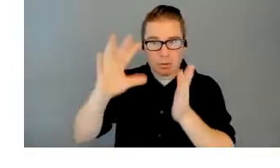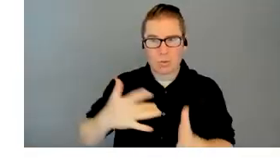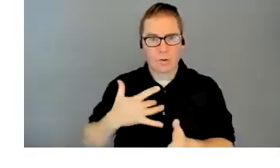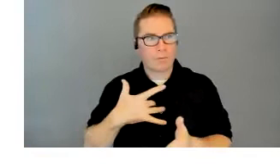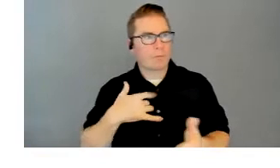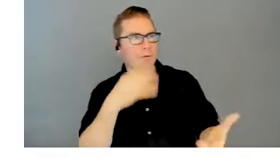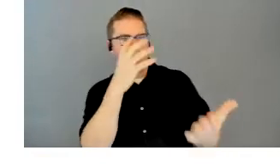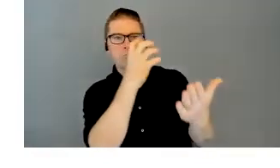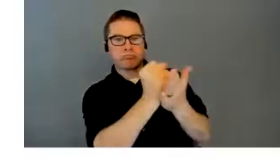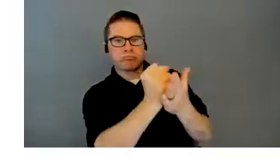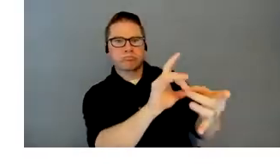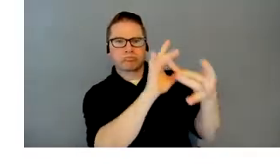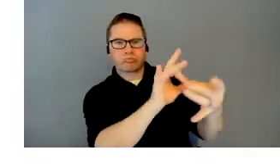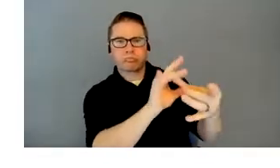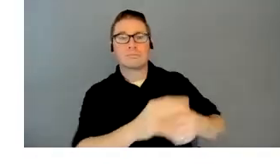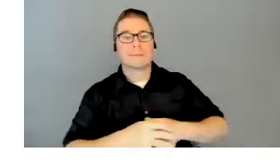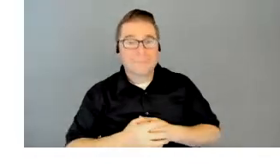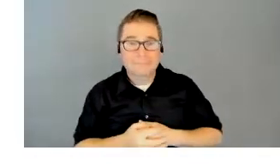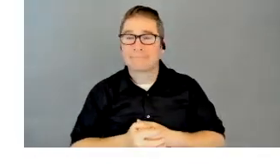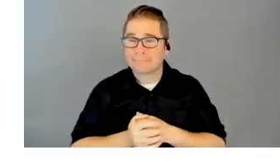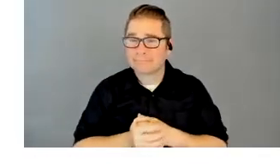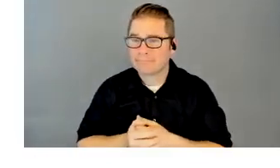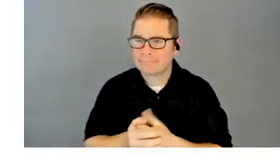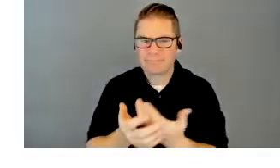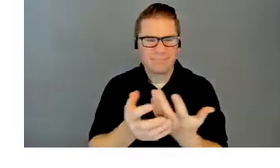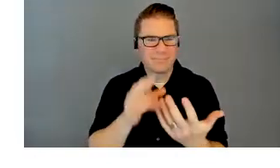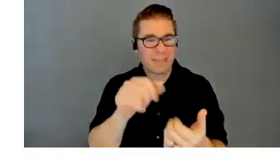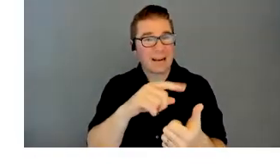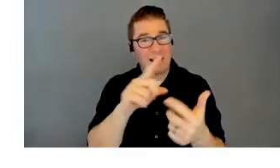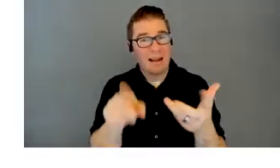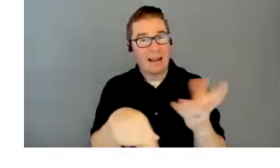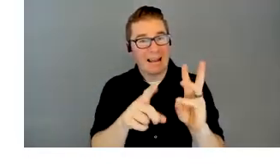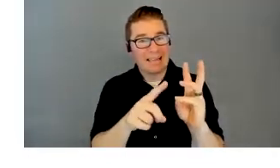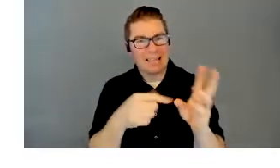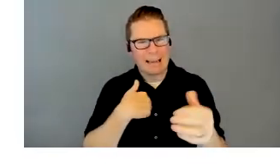and so I have tried to fit them someplace, but I think some of these